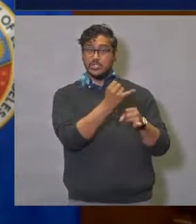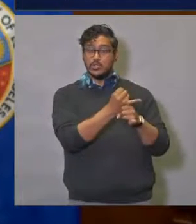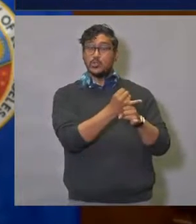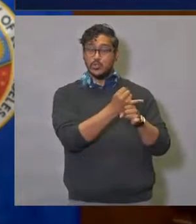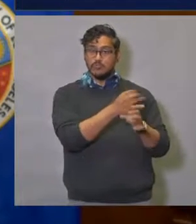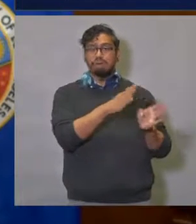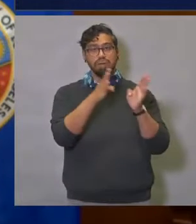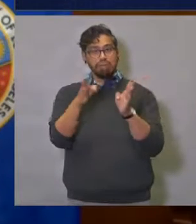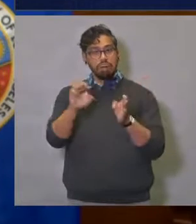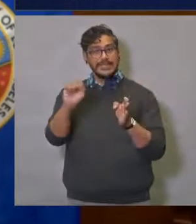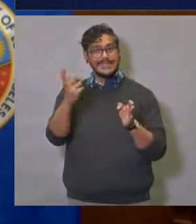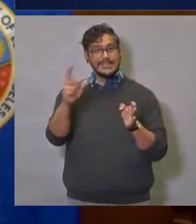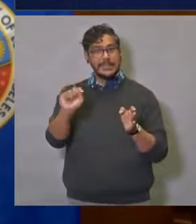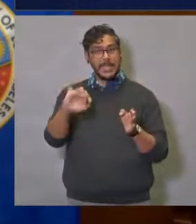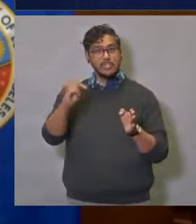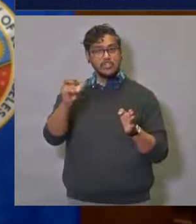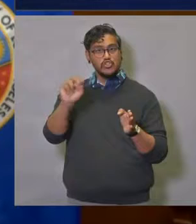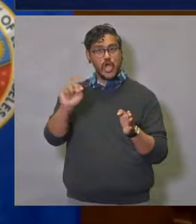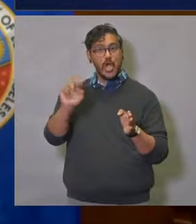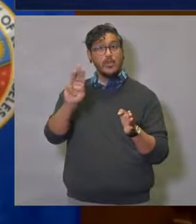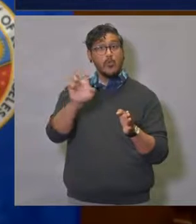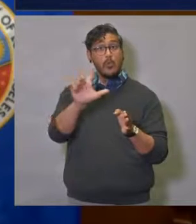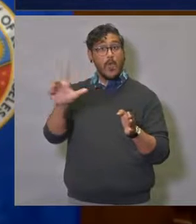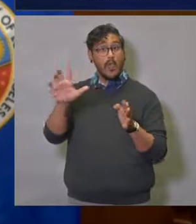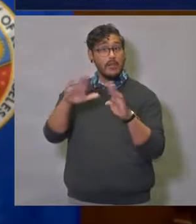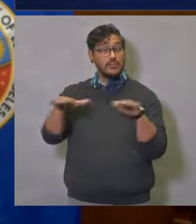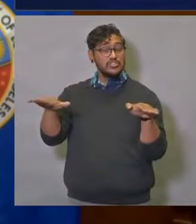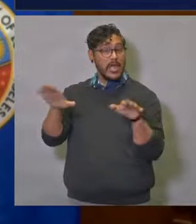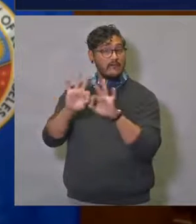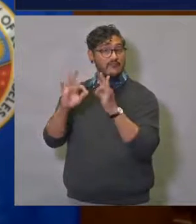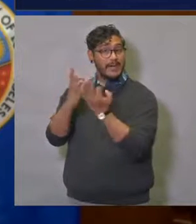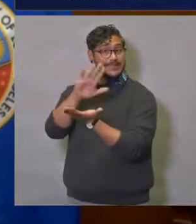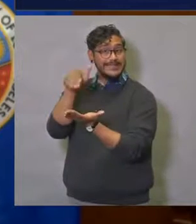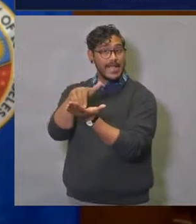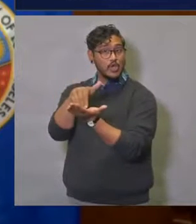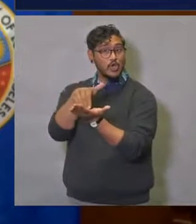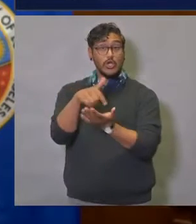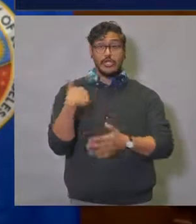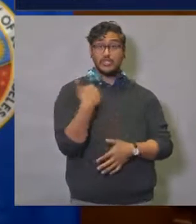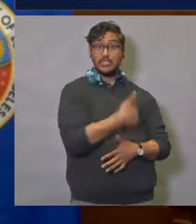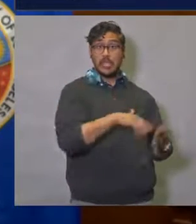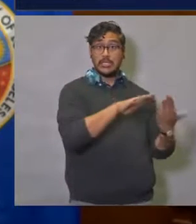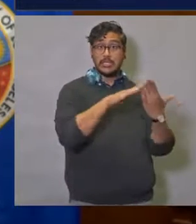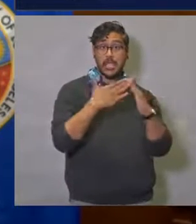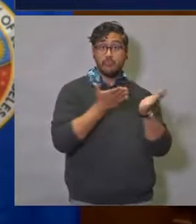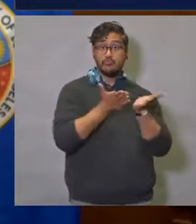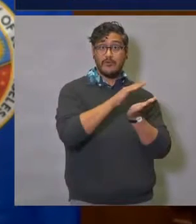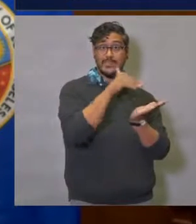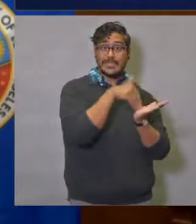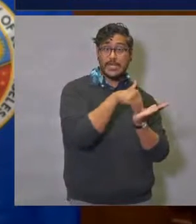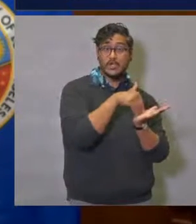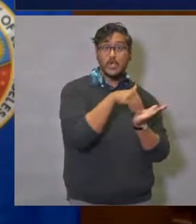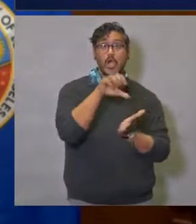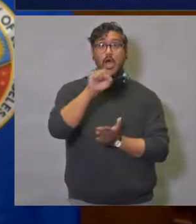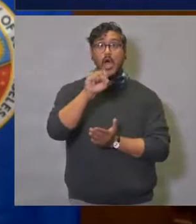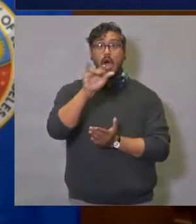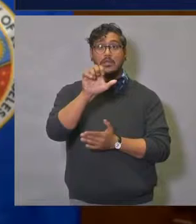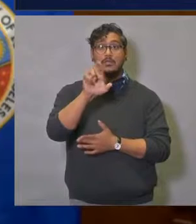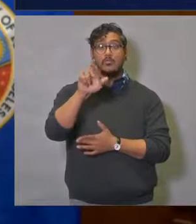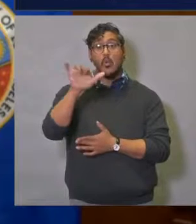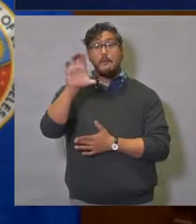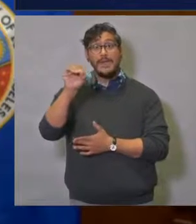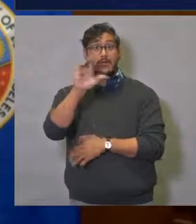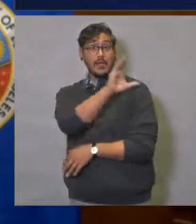ALONE, LIKE ST. JOHN'S WELL AND